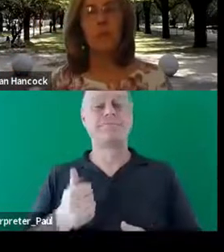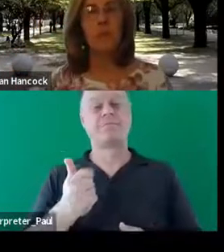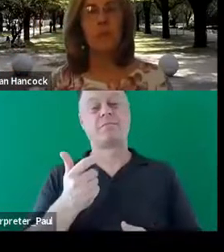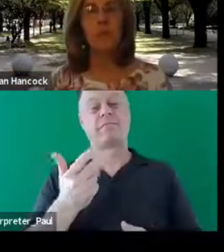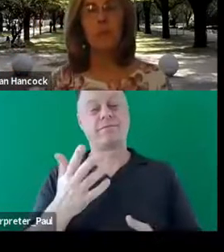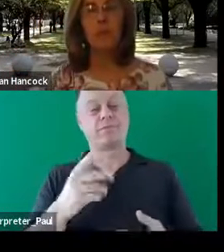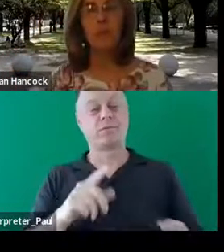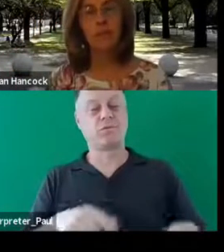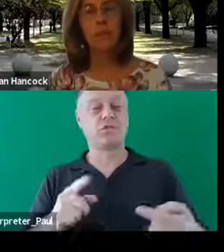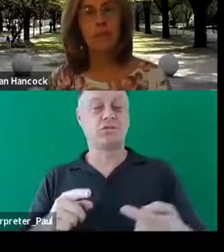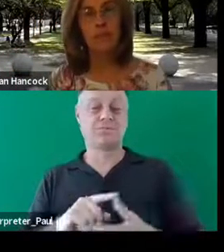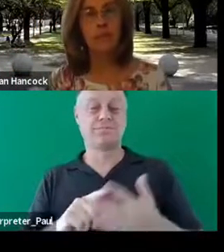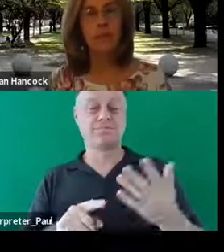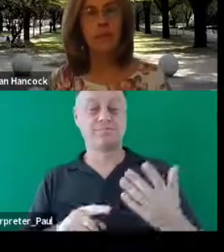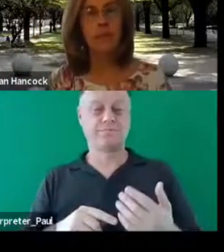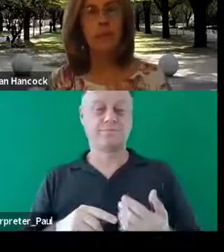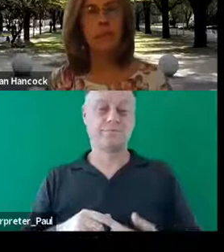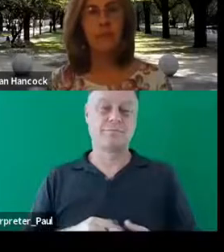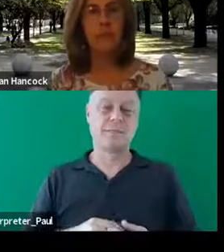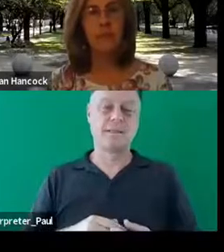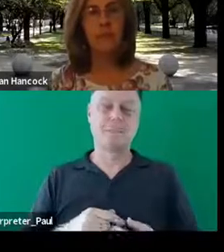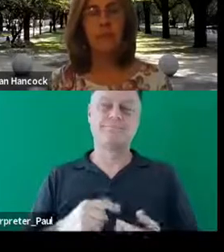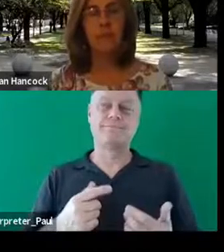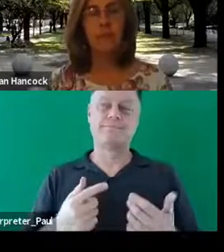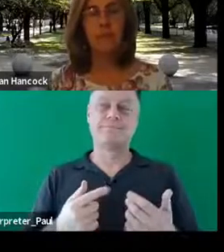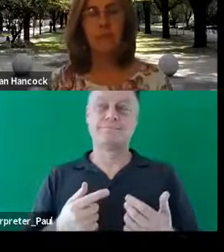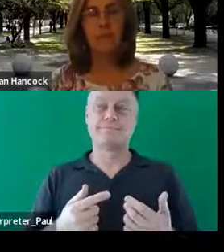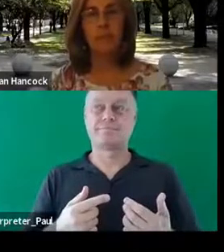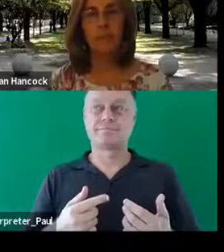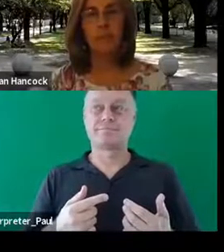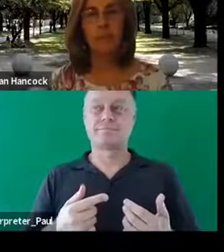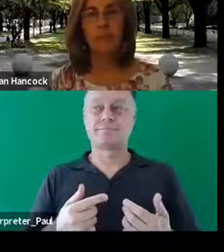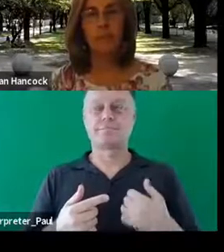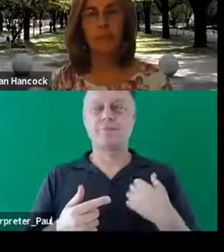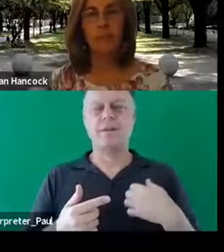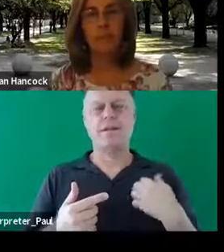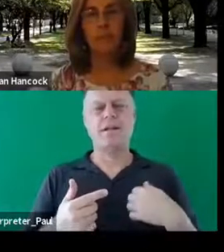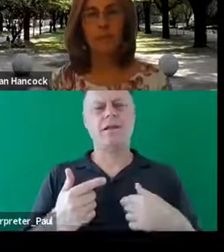We recruited from a number of degrees that had large placements because we decided to